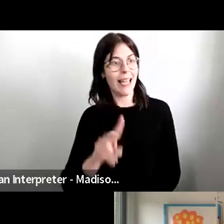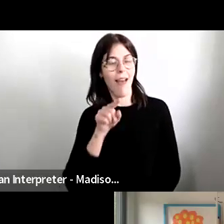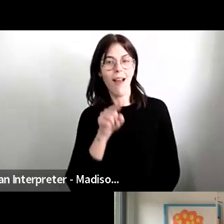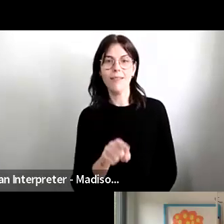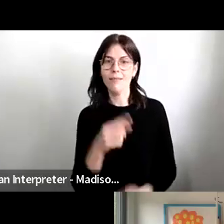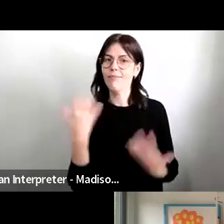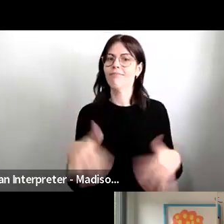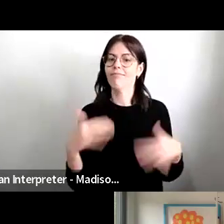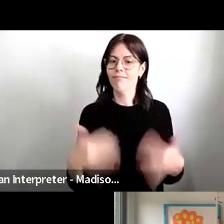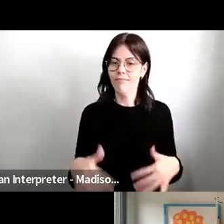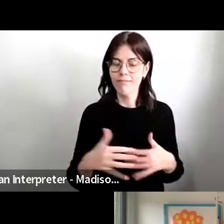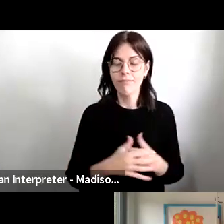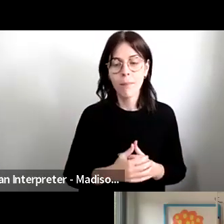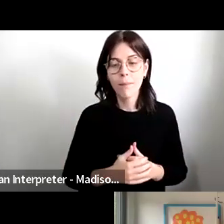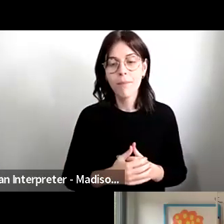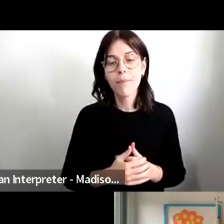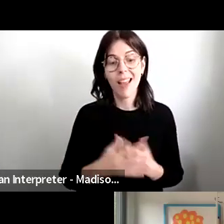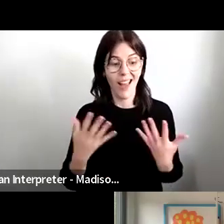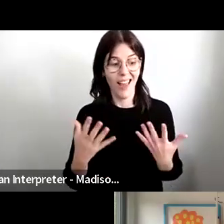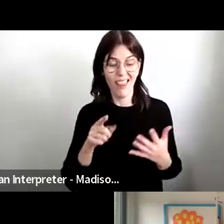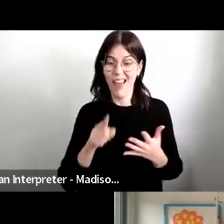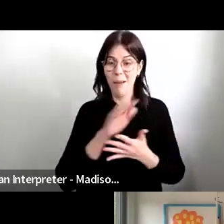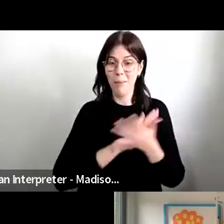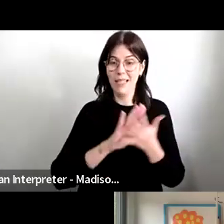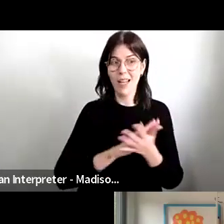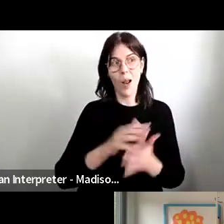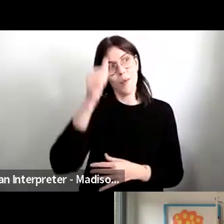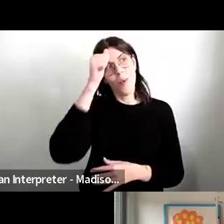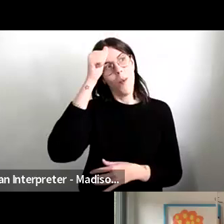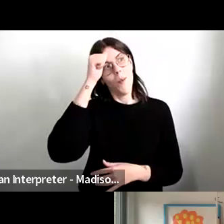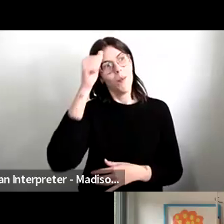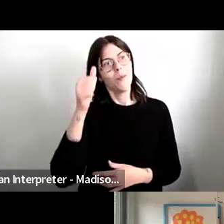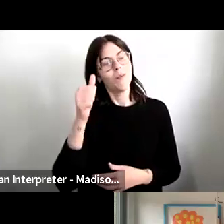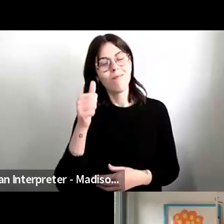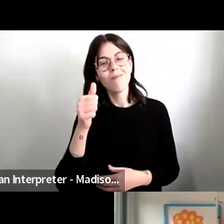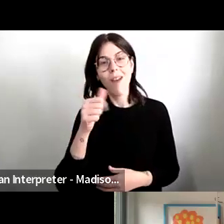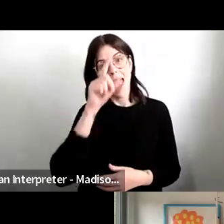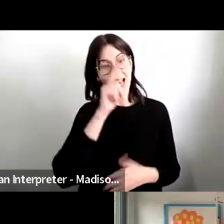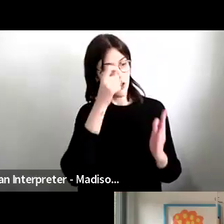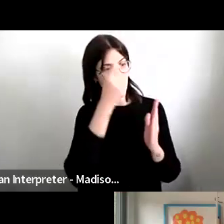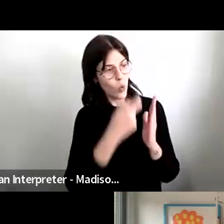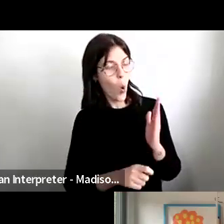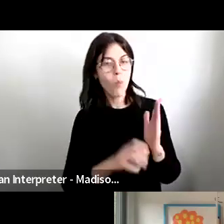part is that you know that we can score all these projects but there isn't enough